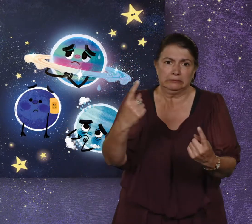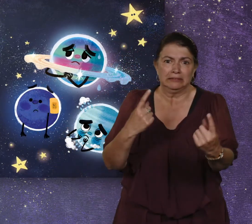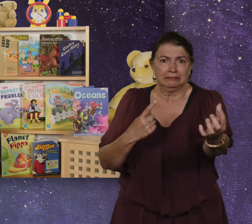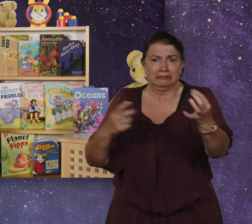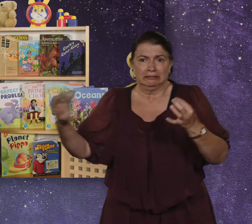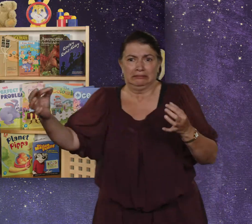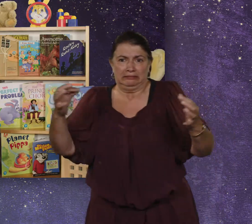went